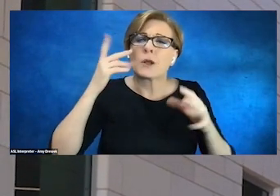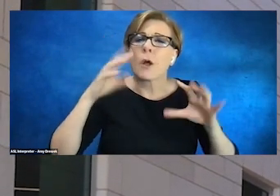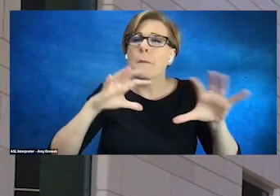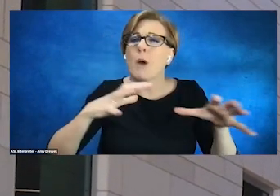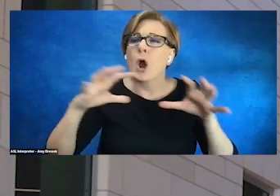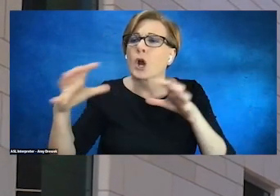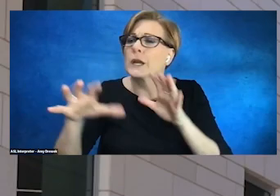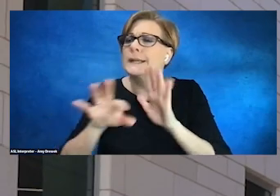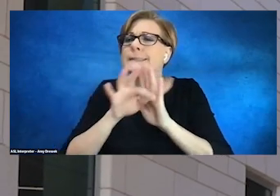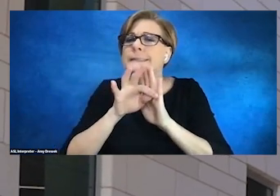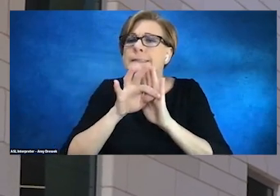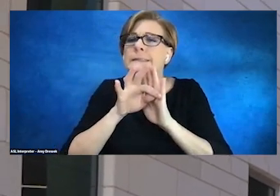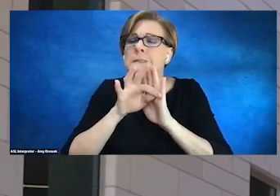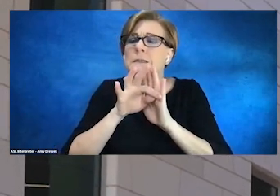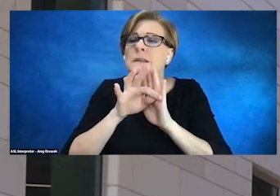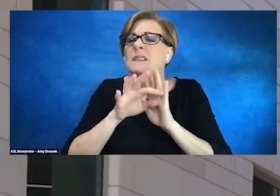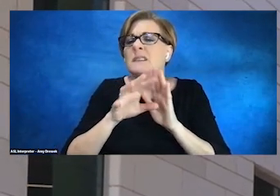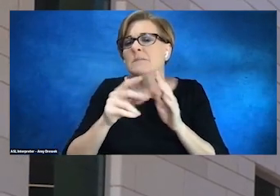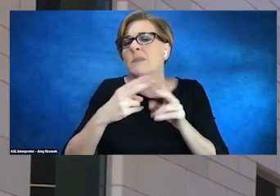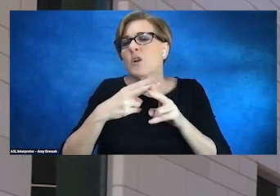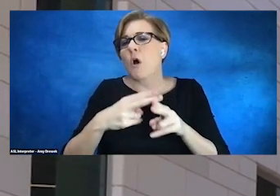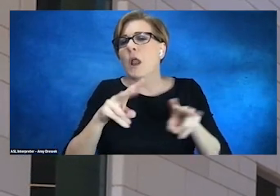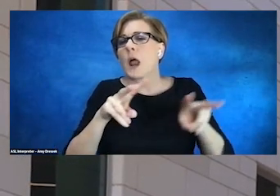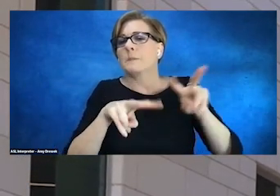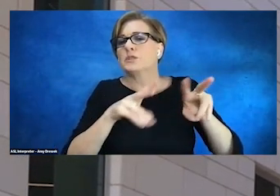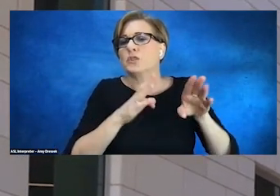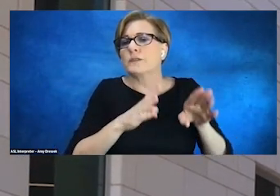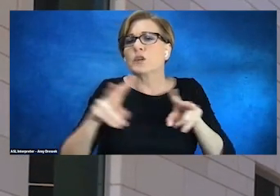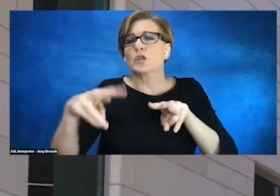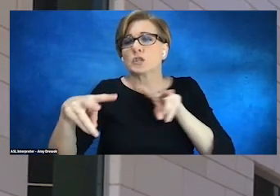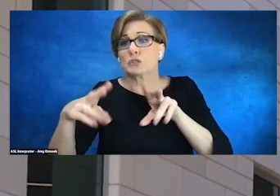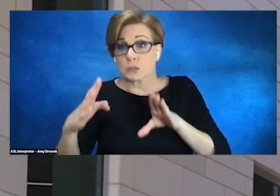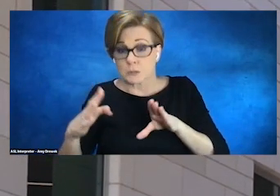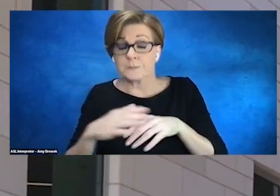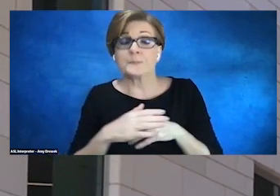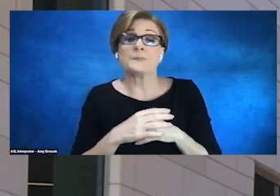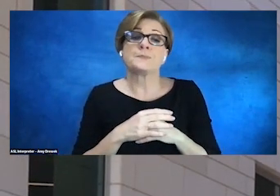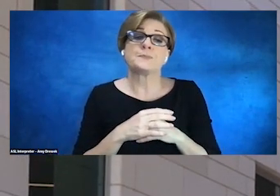the political parties so those would be political party observers that can enter. Now, there's three